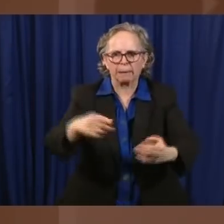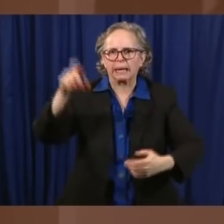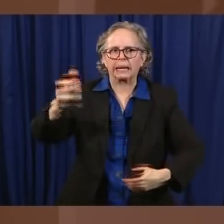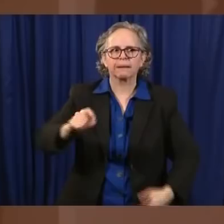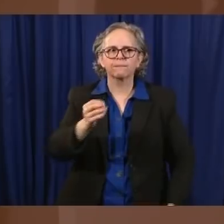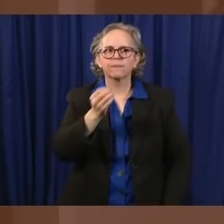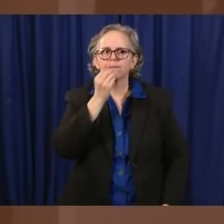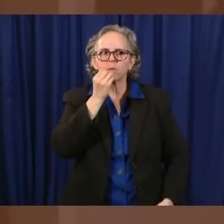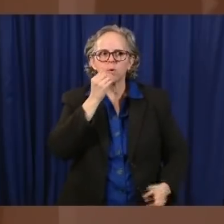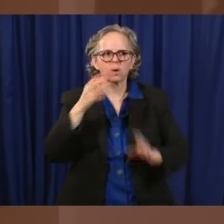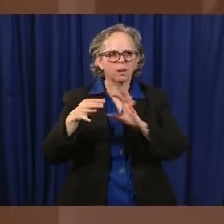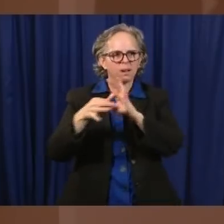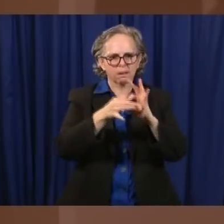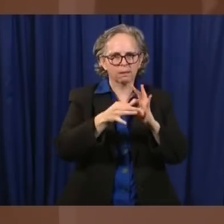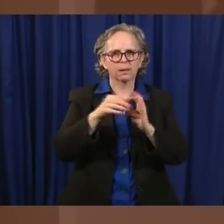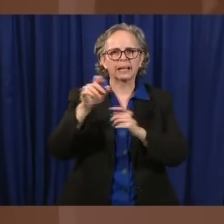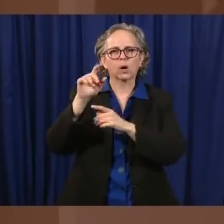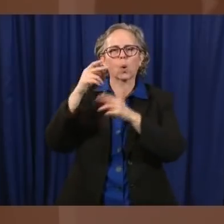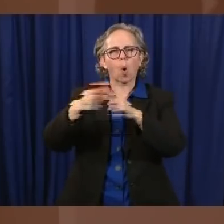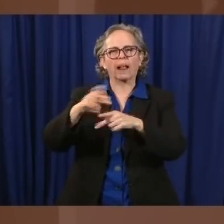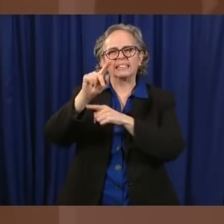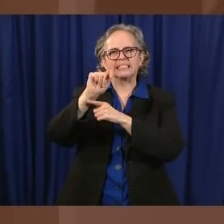EMERGENCY FUNDING FROM THE TEMPORARY ASSISTANCE TO NEEDY